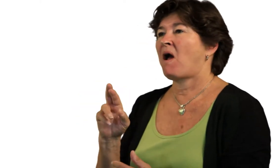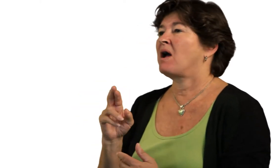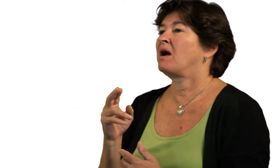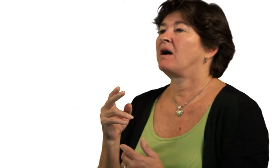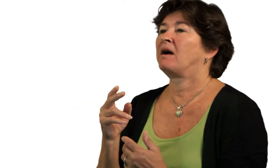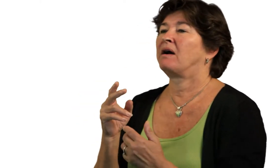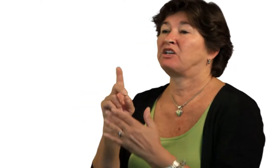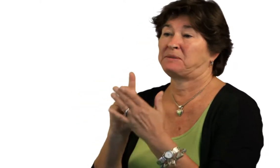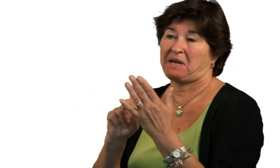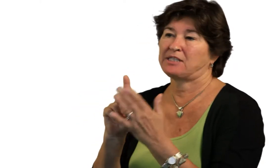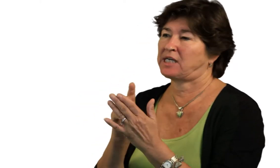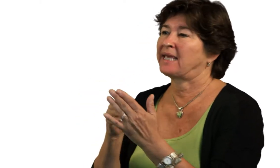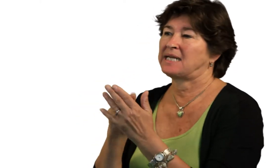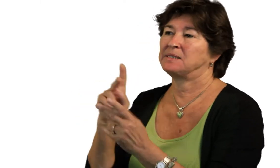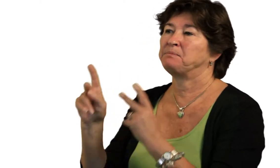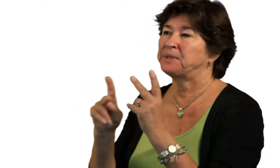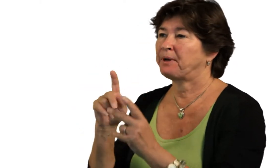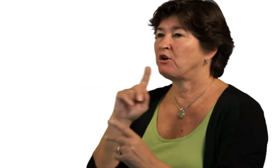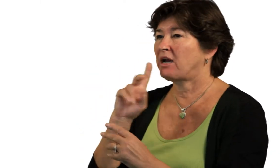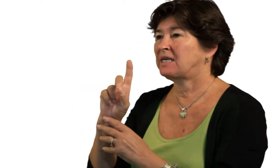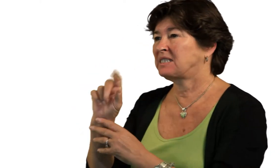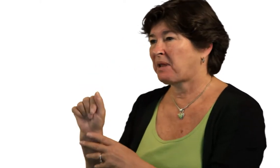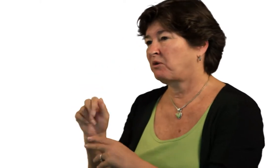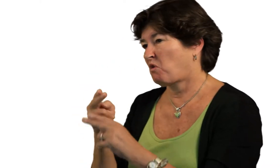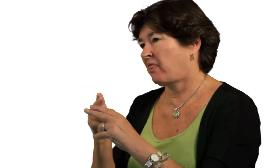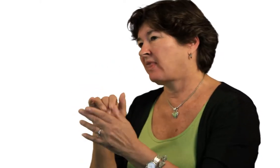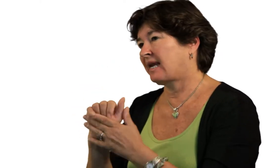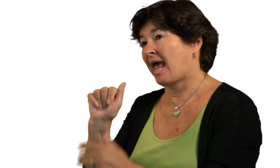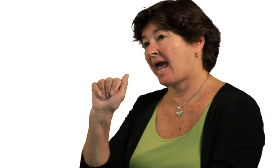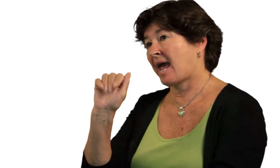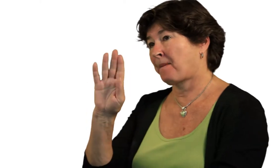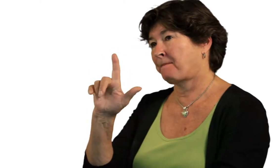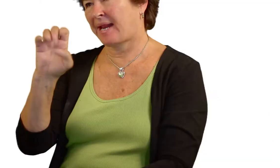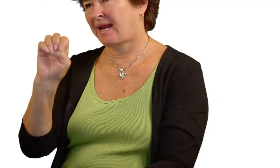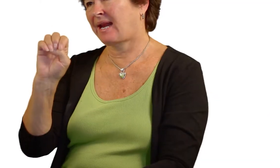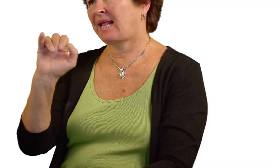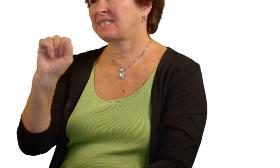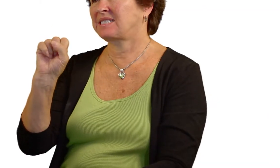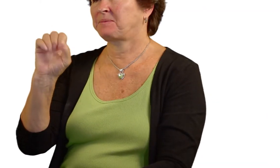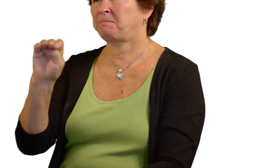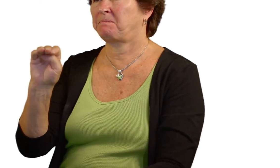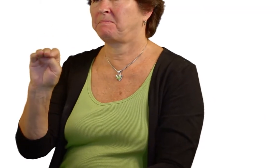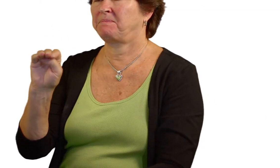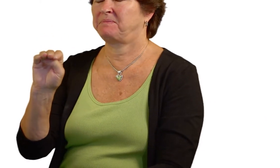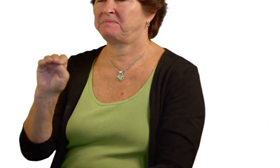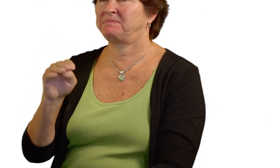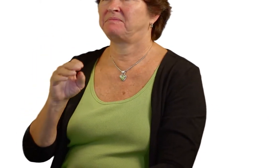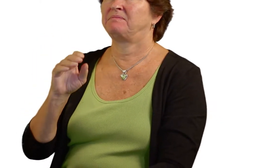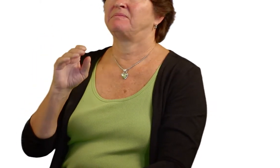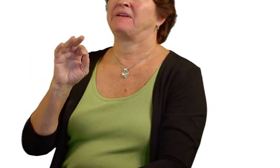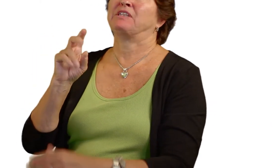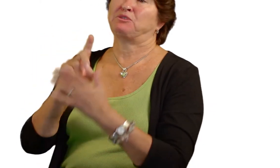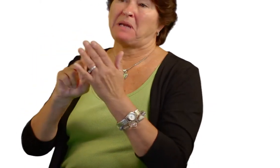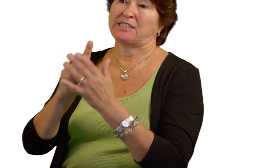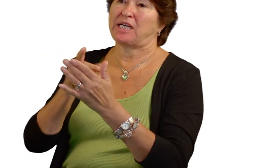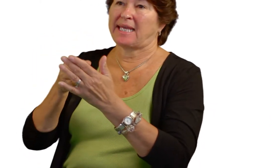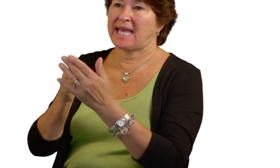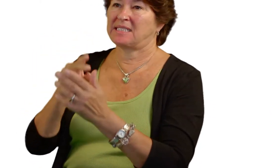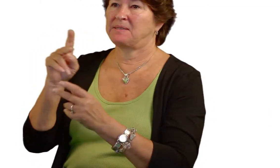Or discrimination against people who are disabled; they call that ability-ism.